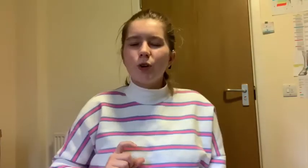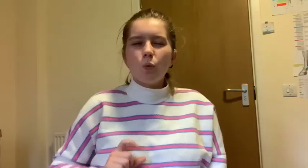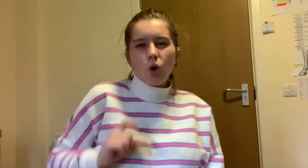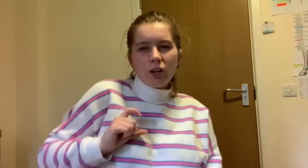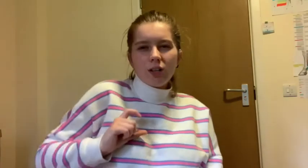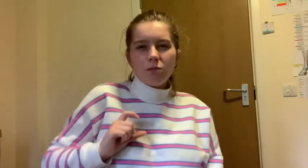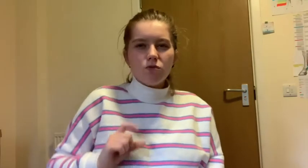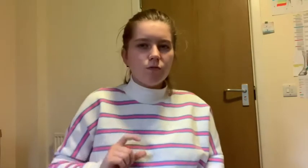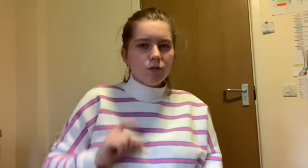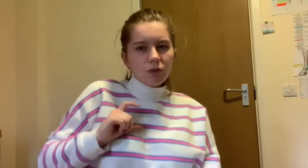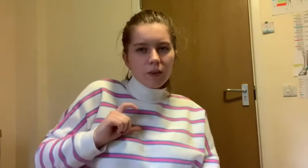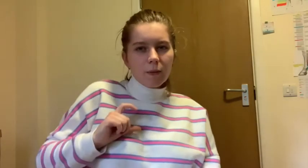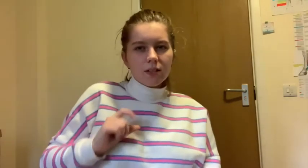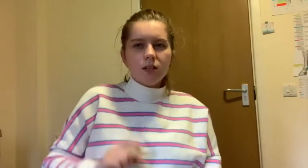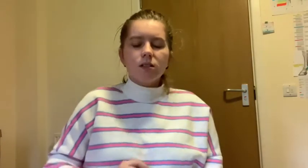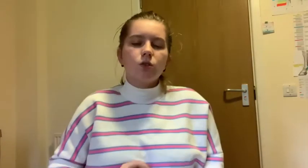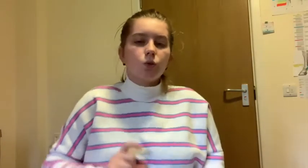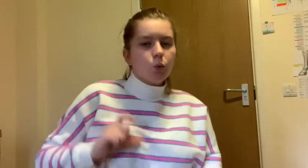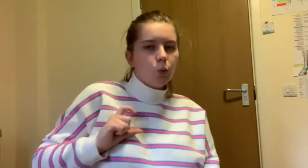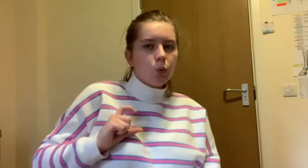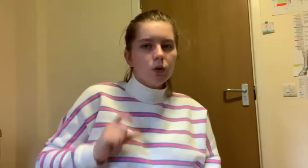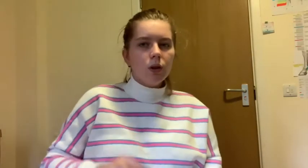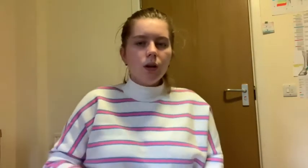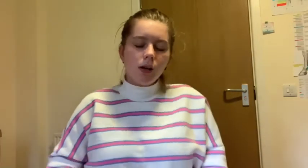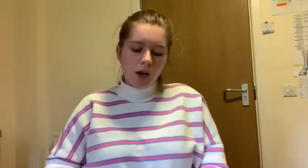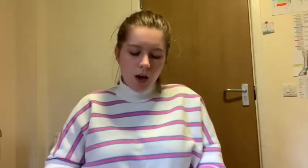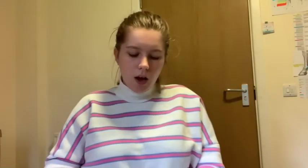Quirky movement, cool, if that makes sense.